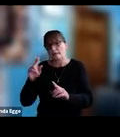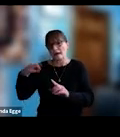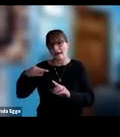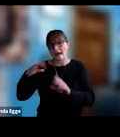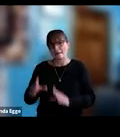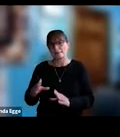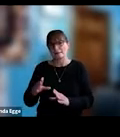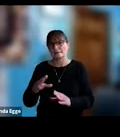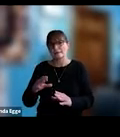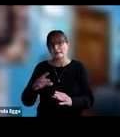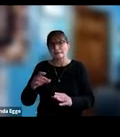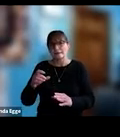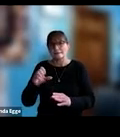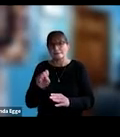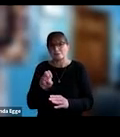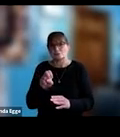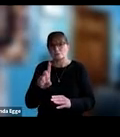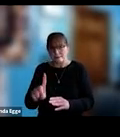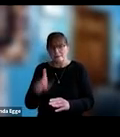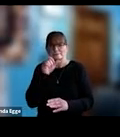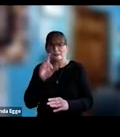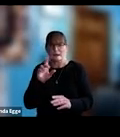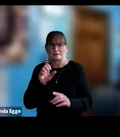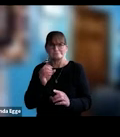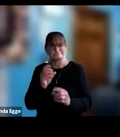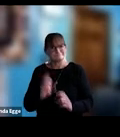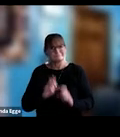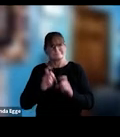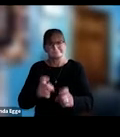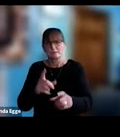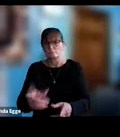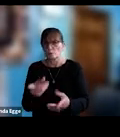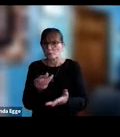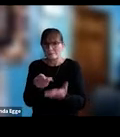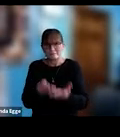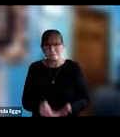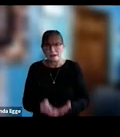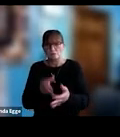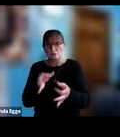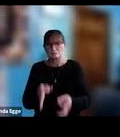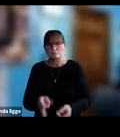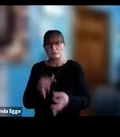is not a contributing factor that's material to the determination of disability.